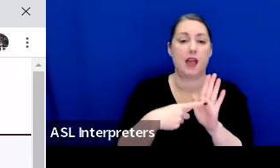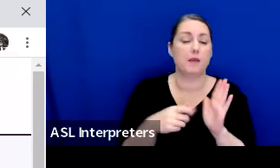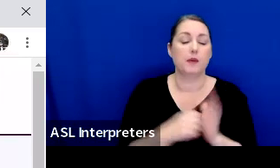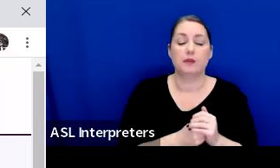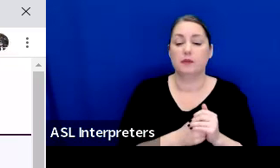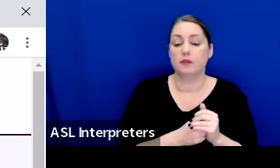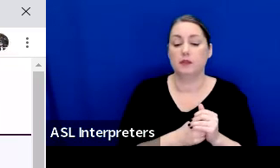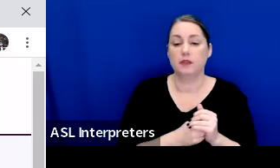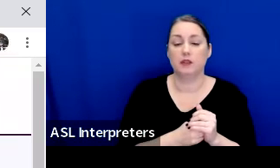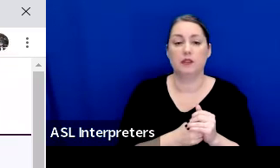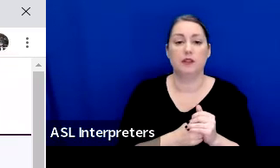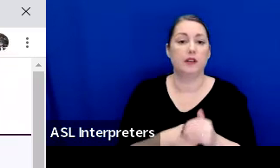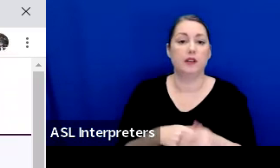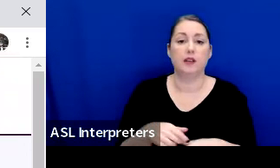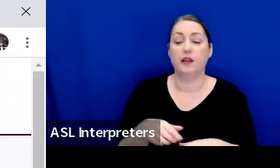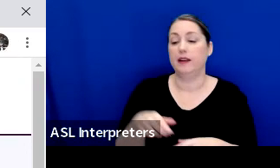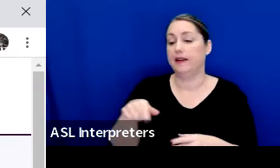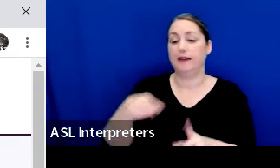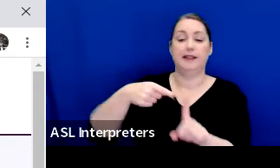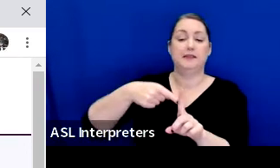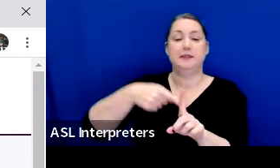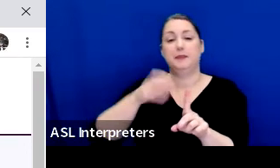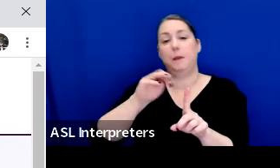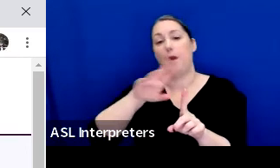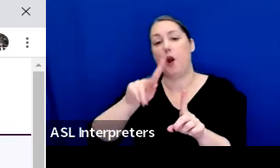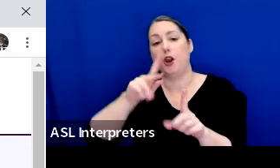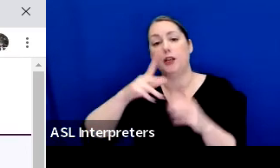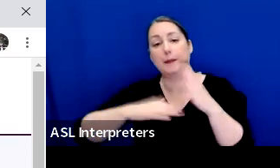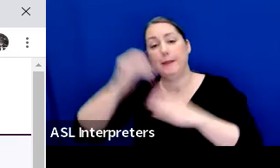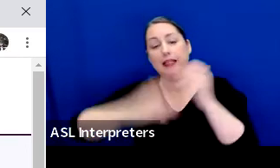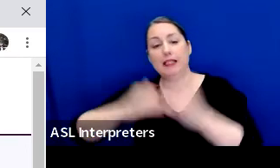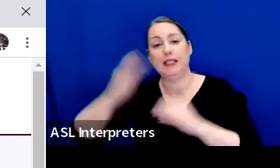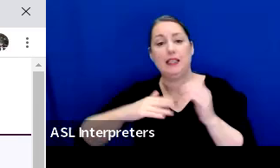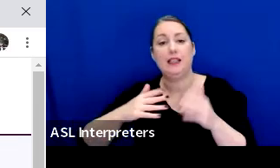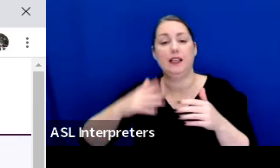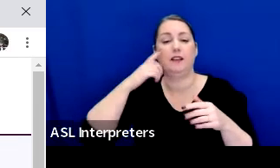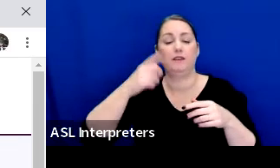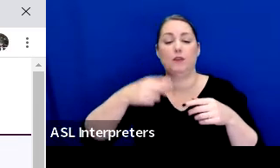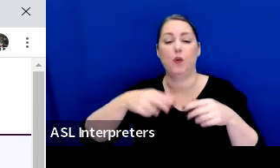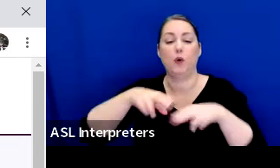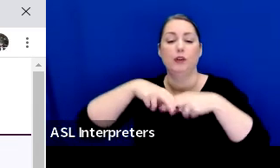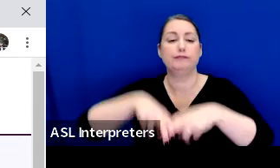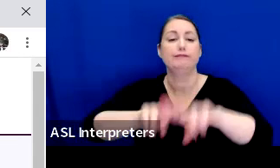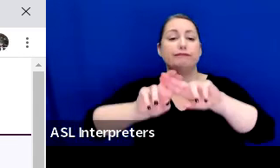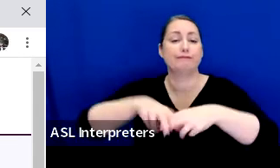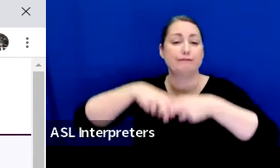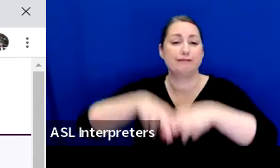you know, a swing set and blah blah blah. So instead of mark, what we did is we used a random name